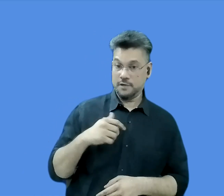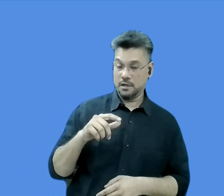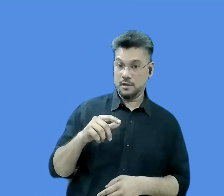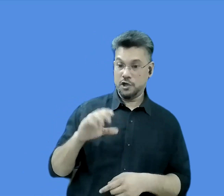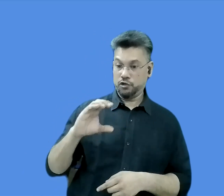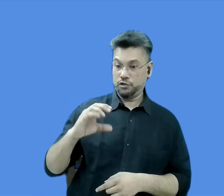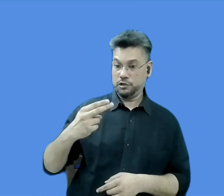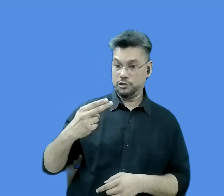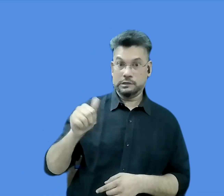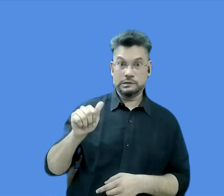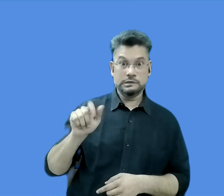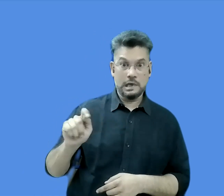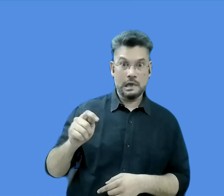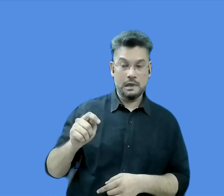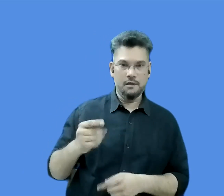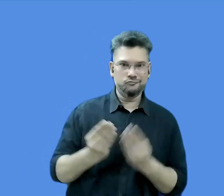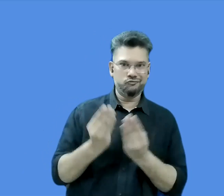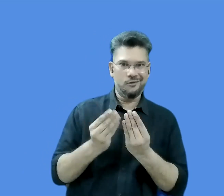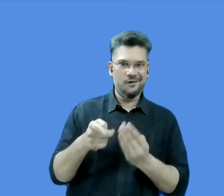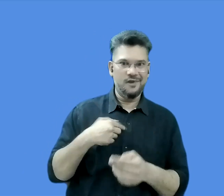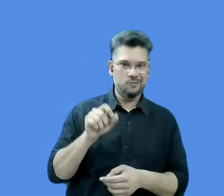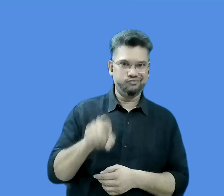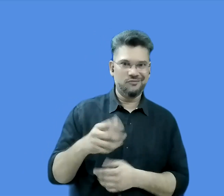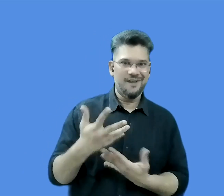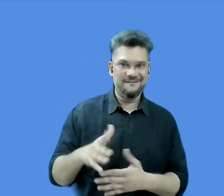available on disor disability inclusion and humanitarian action, we